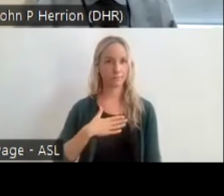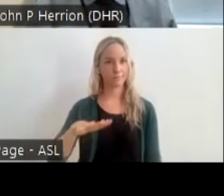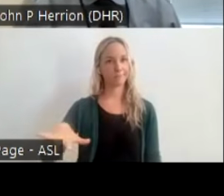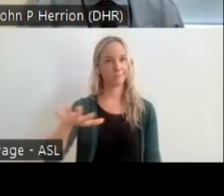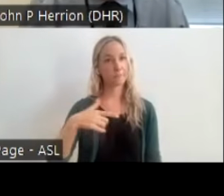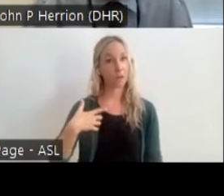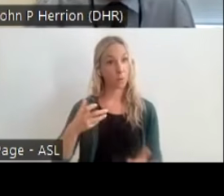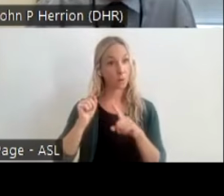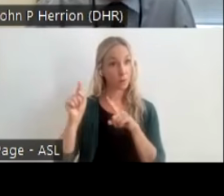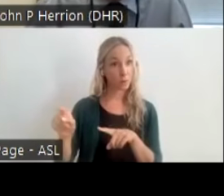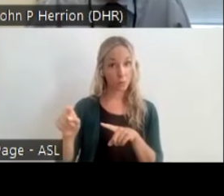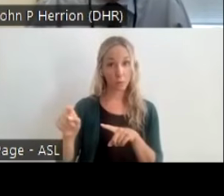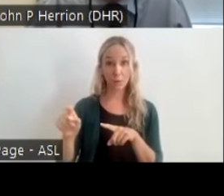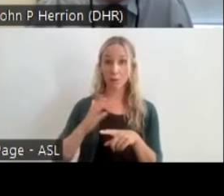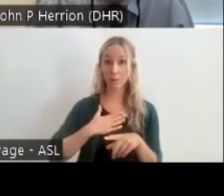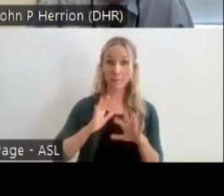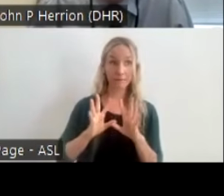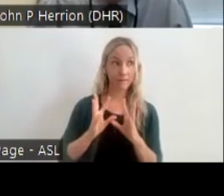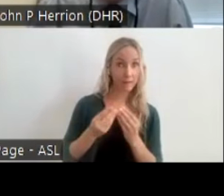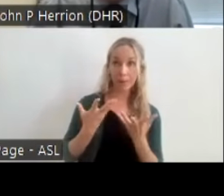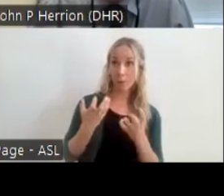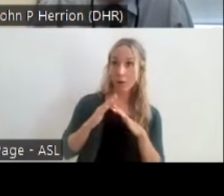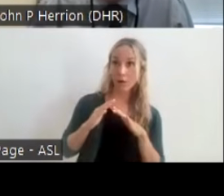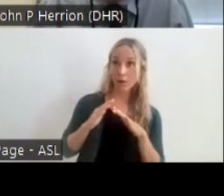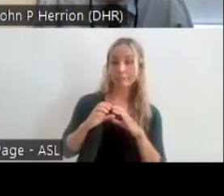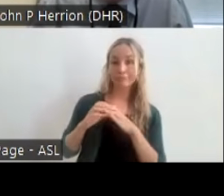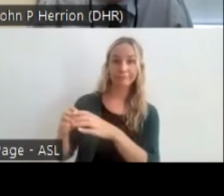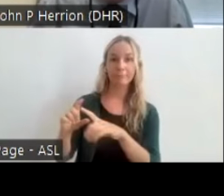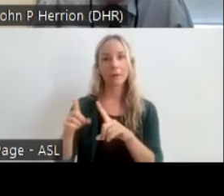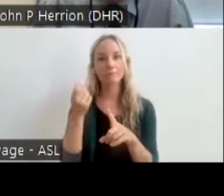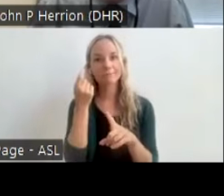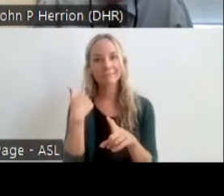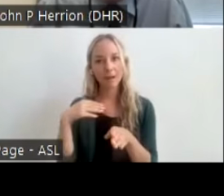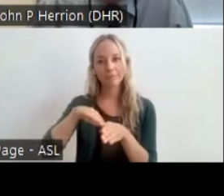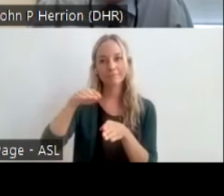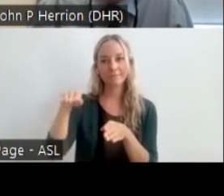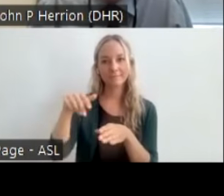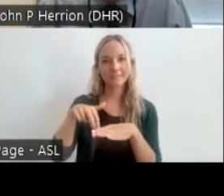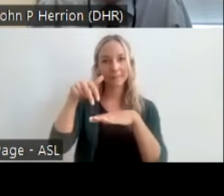to my dentist for years now and the dentist insists that I bring my daughter with me to sign